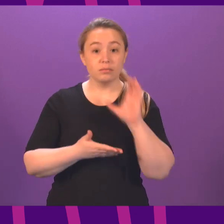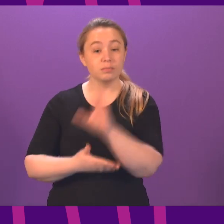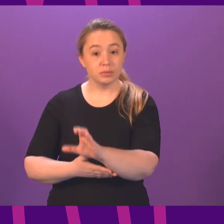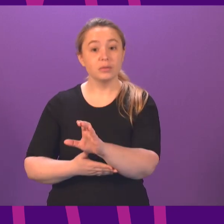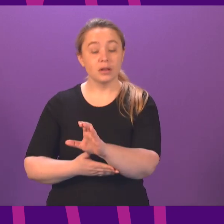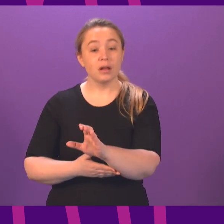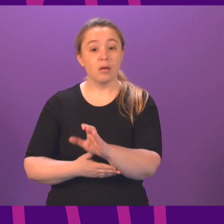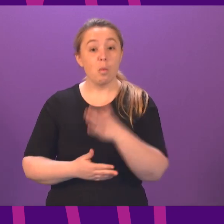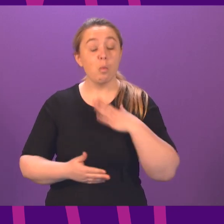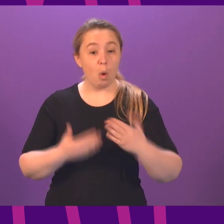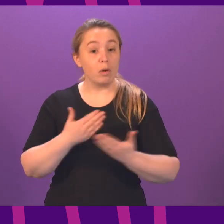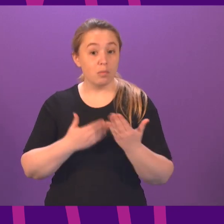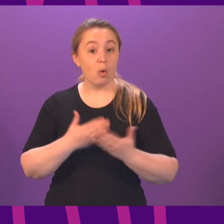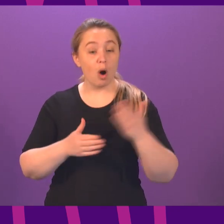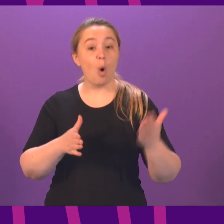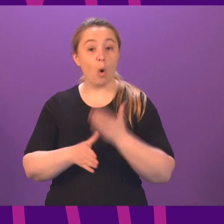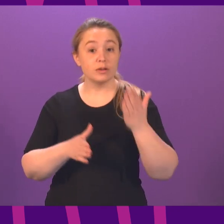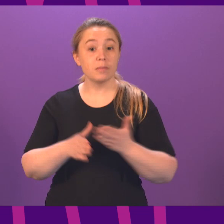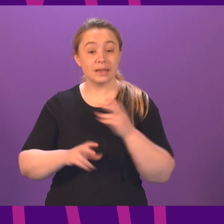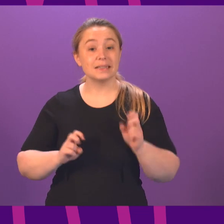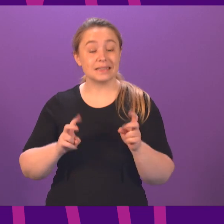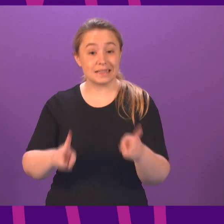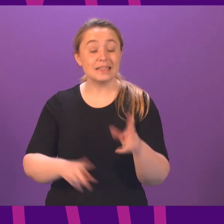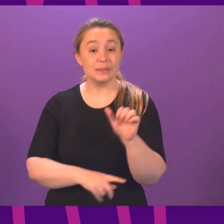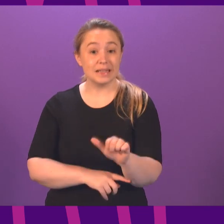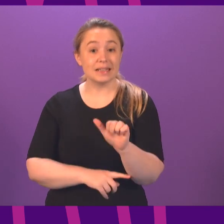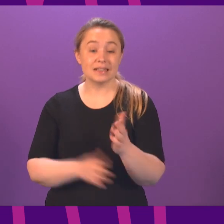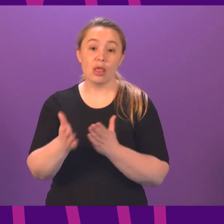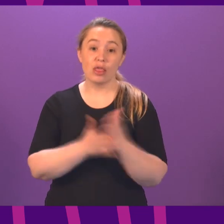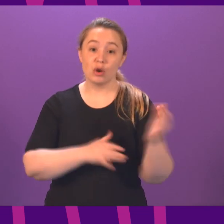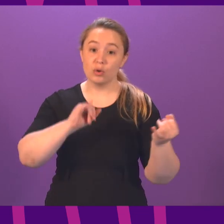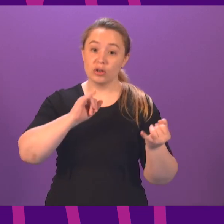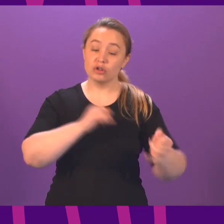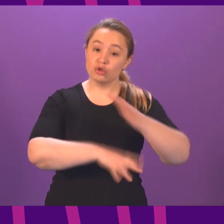want to automate more systems through Social Security Scotland, although it is also very